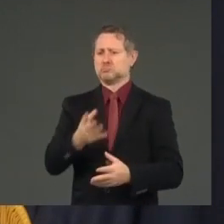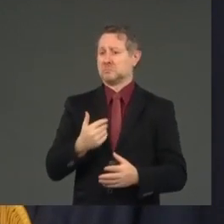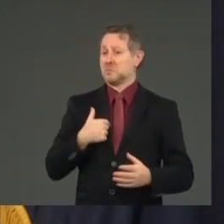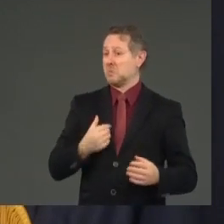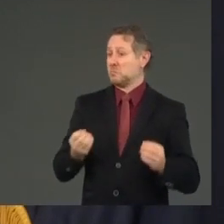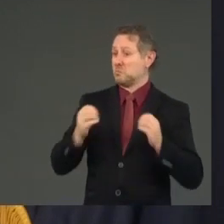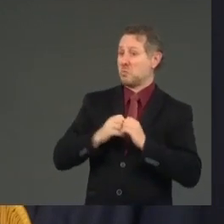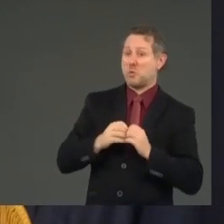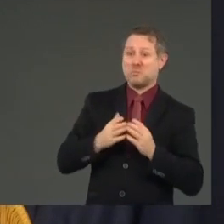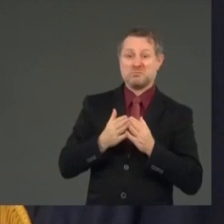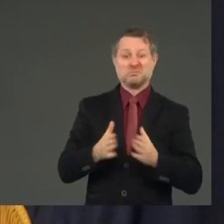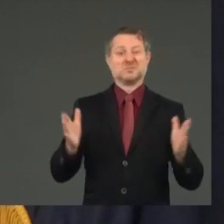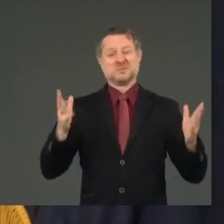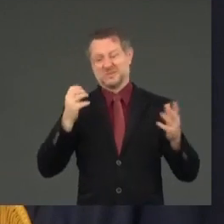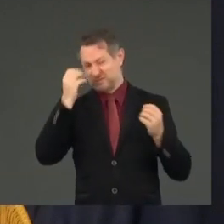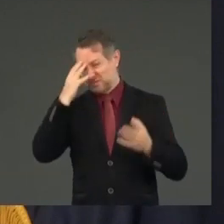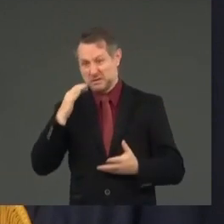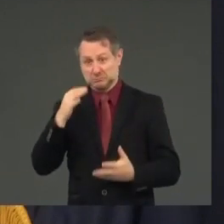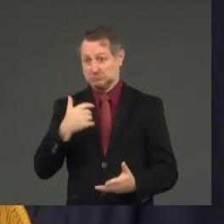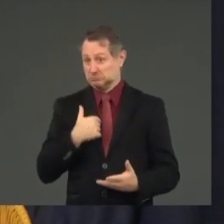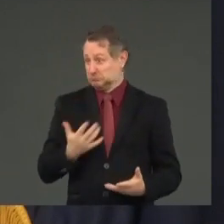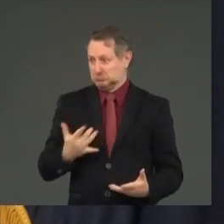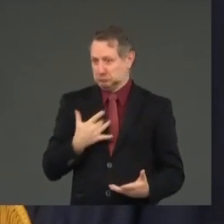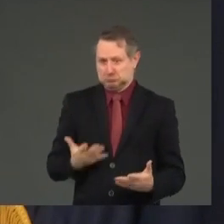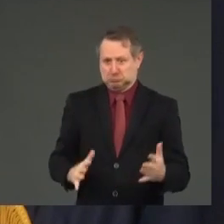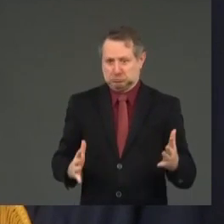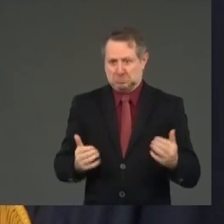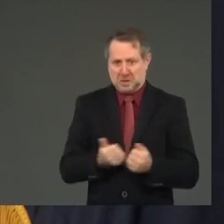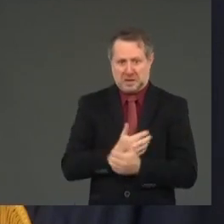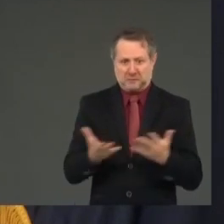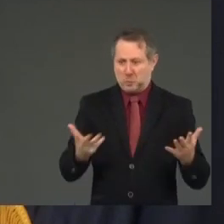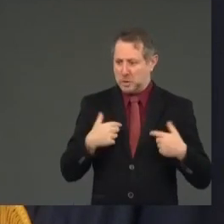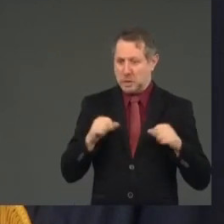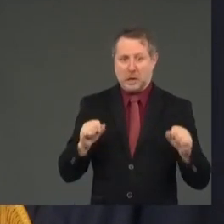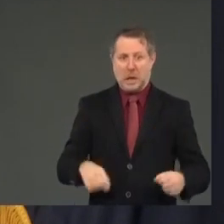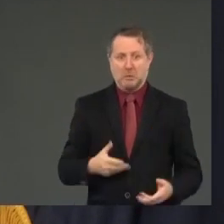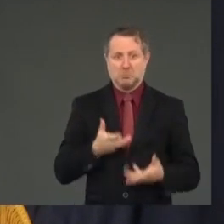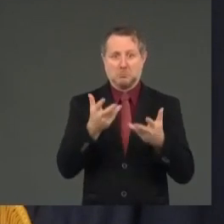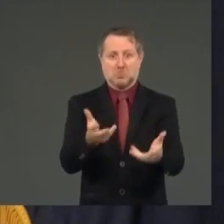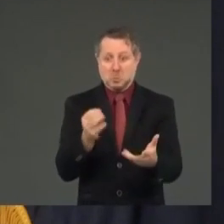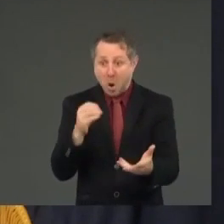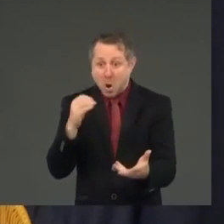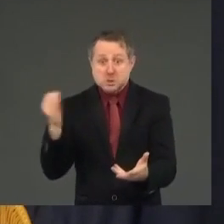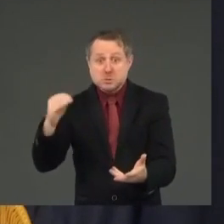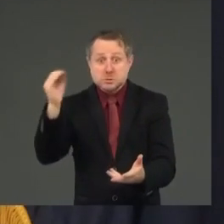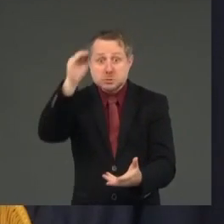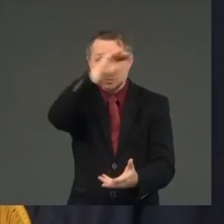STRAIGHT DAYS. I FEEL GOOD ABOUT HOW MUCH INFORMATION WE'VE COMMUNICATED. AND I DON'T THINK I COULD BE ANY